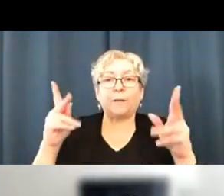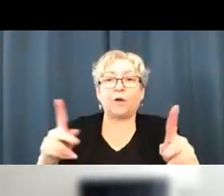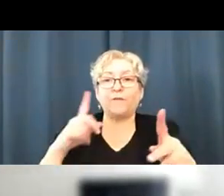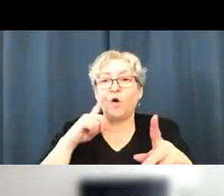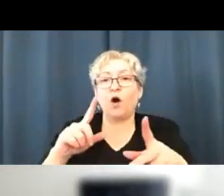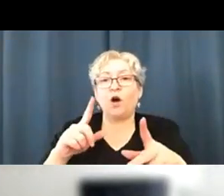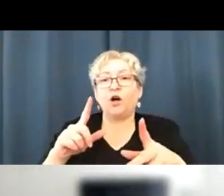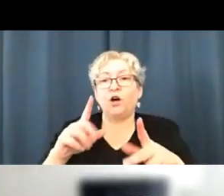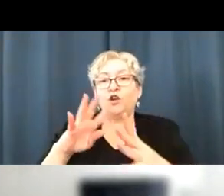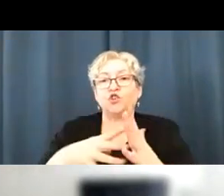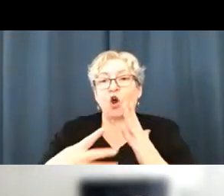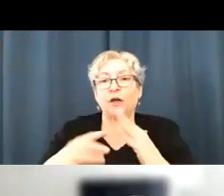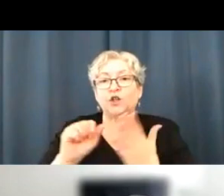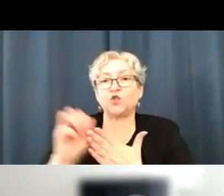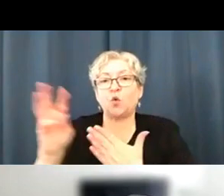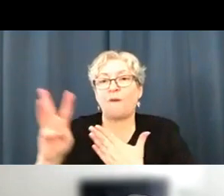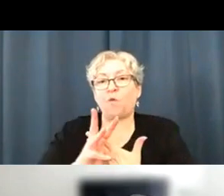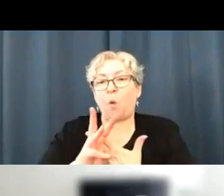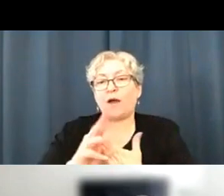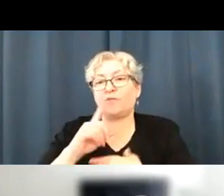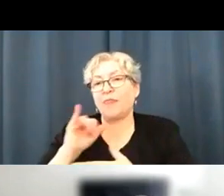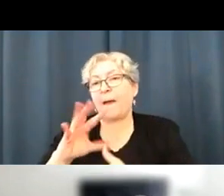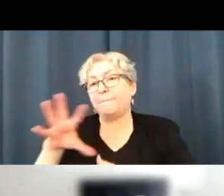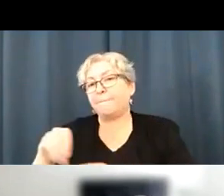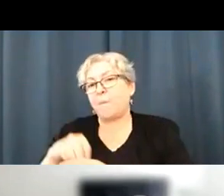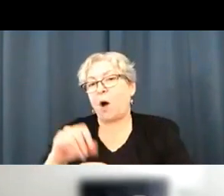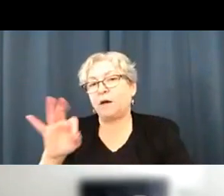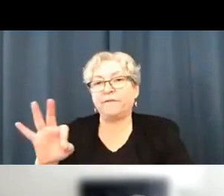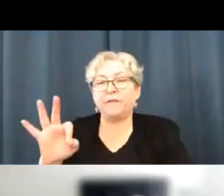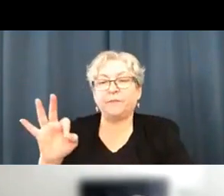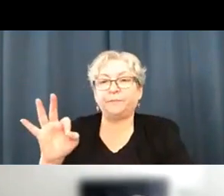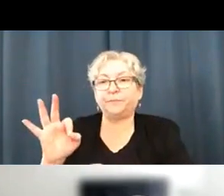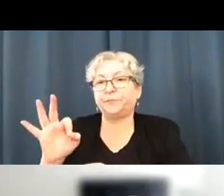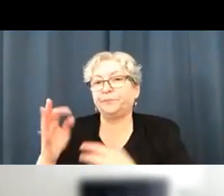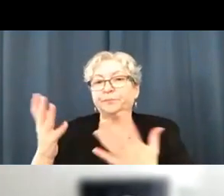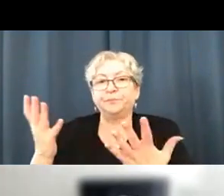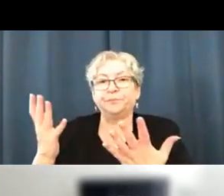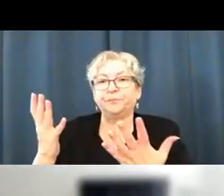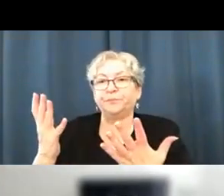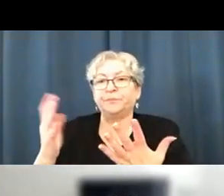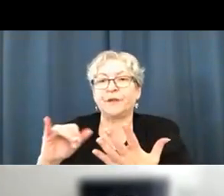and you just have a chart that's part of like a stock image